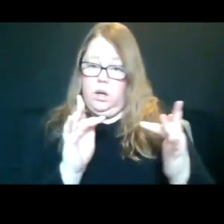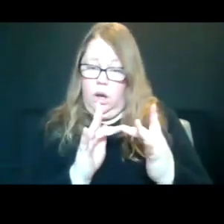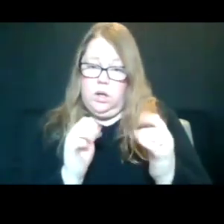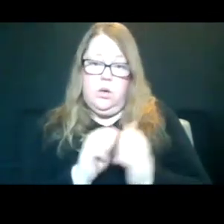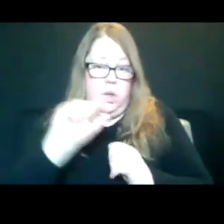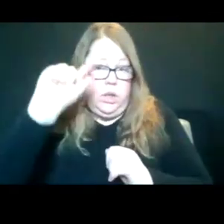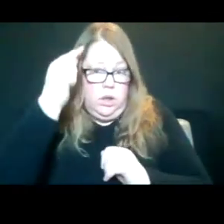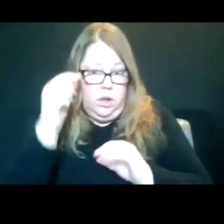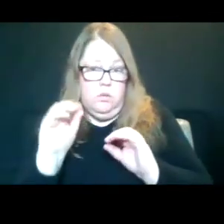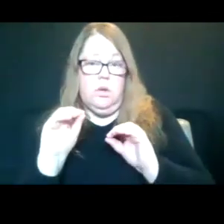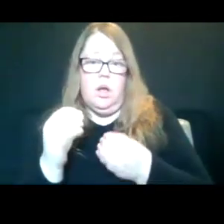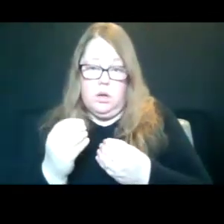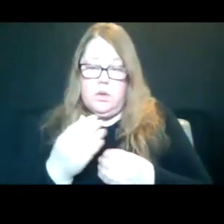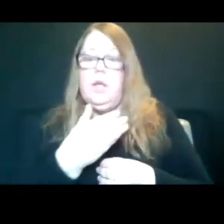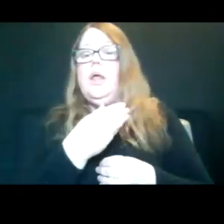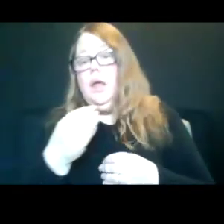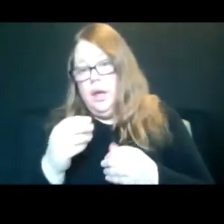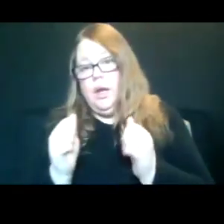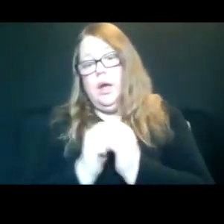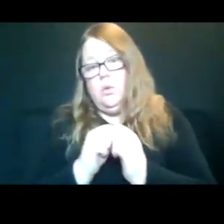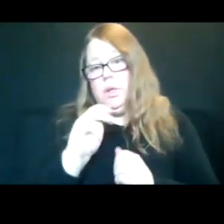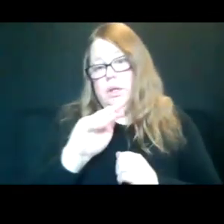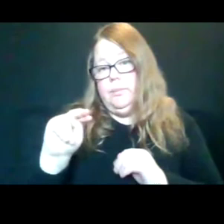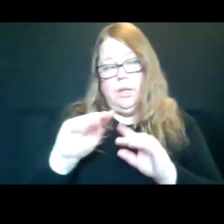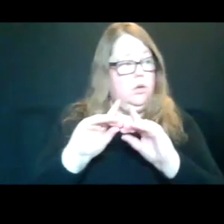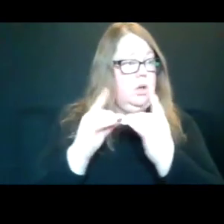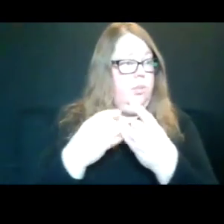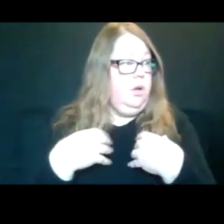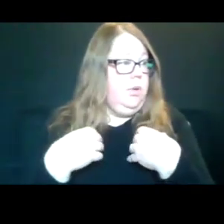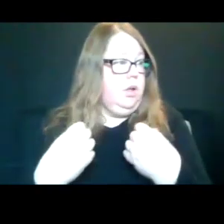contact with the Governor’s Office and with the Minnesota Department of Health regarding